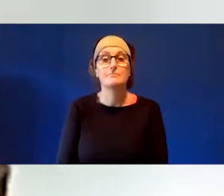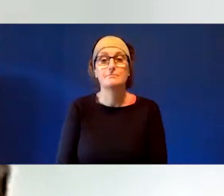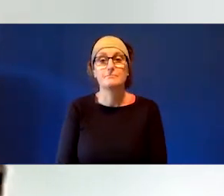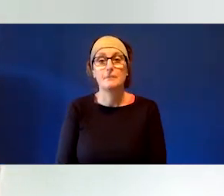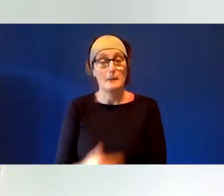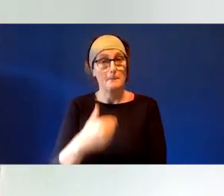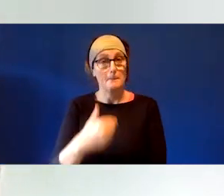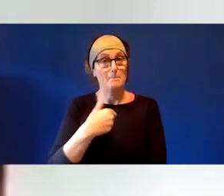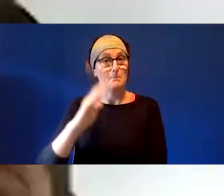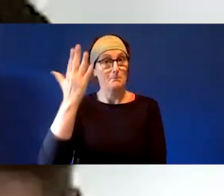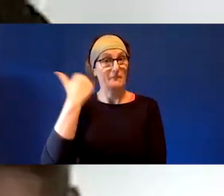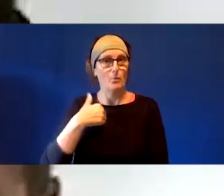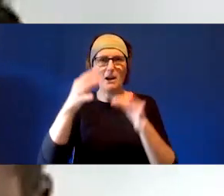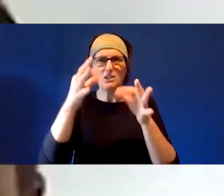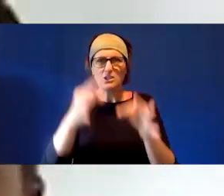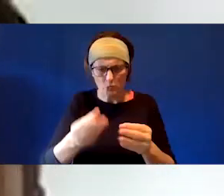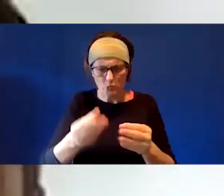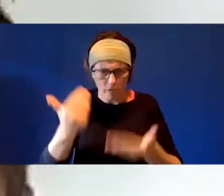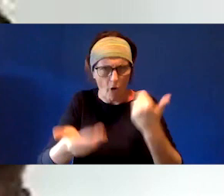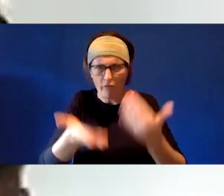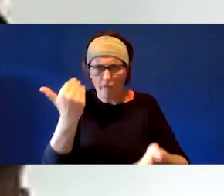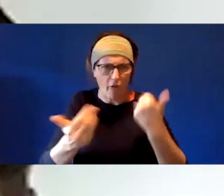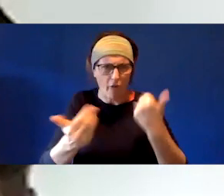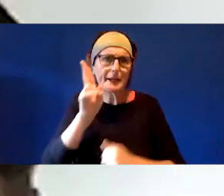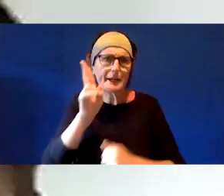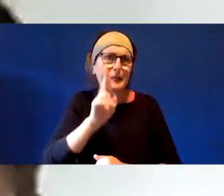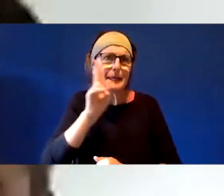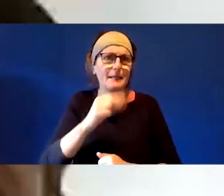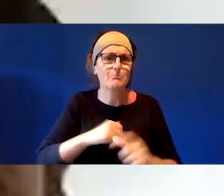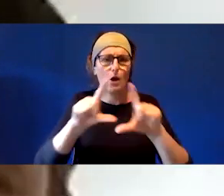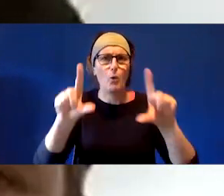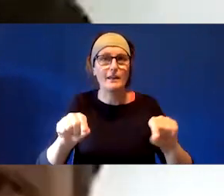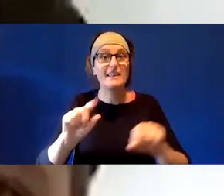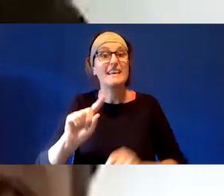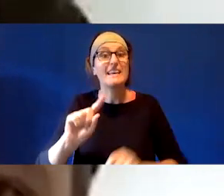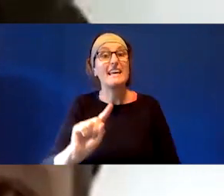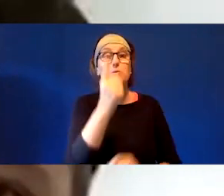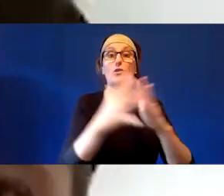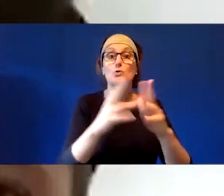decided to clean my wallet out, it was the first week of the COVID lockdown.